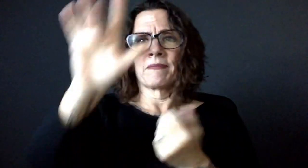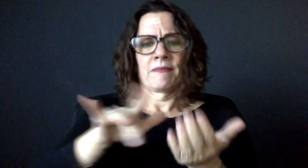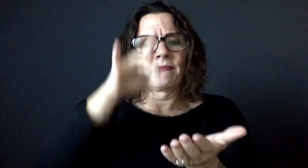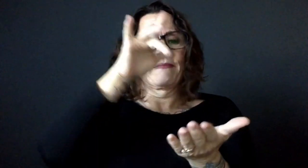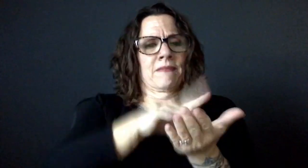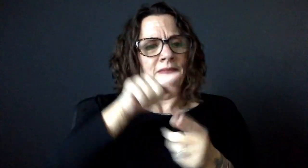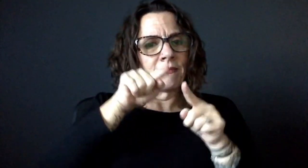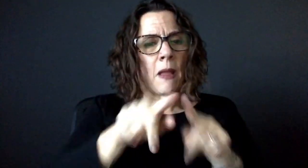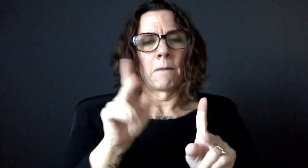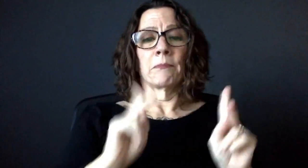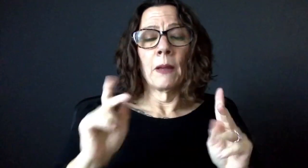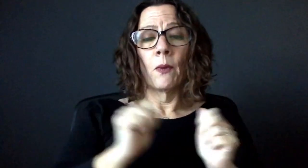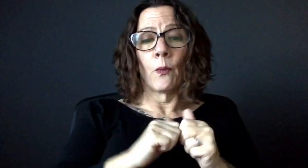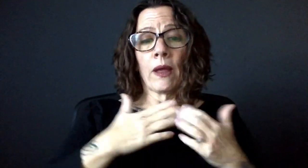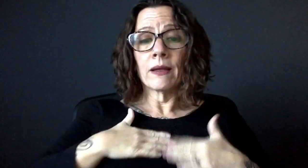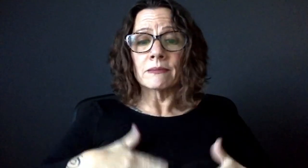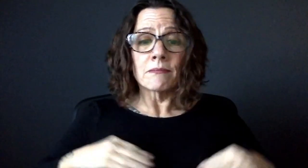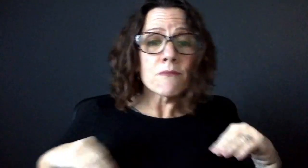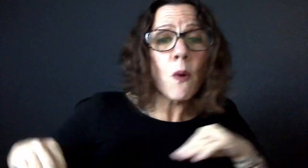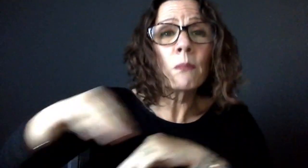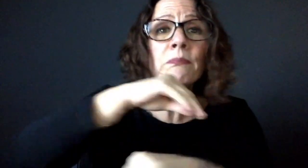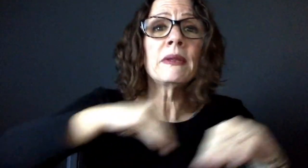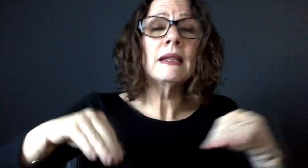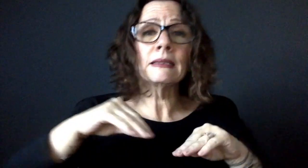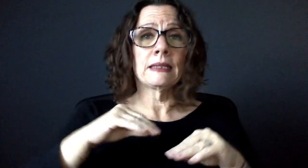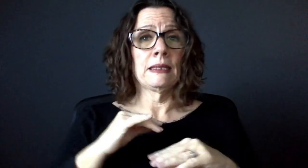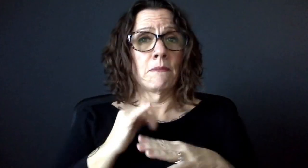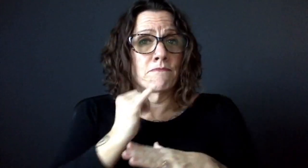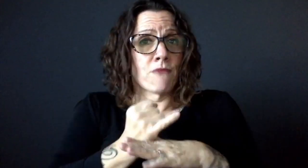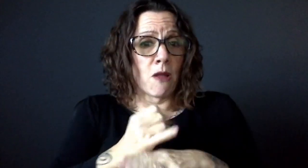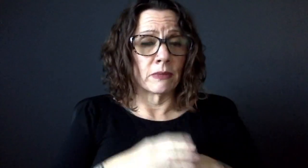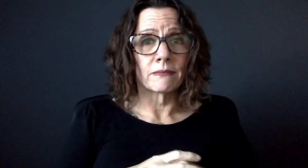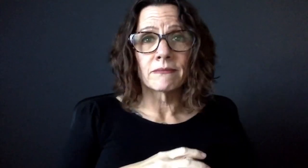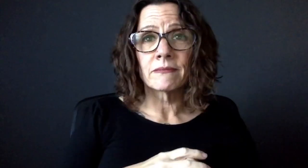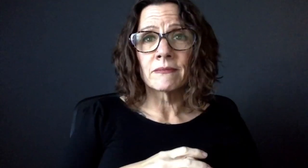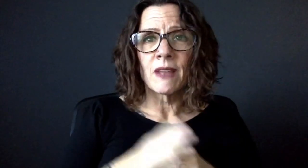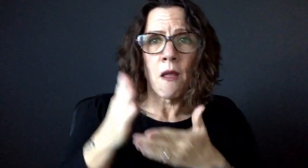it centers people with mobility impairments,